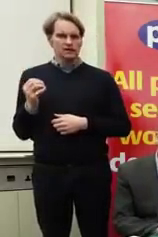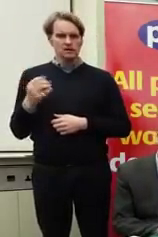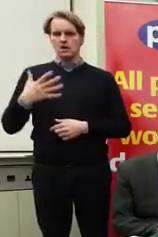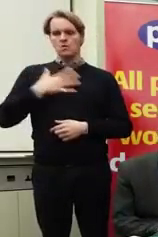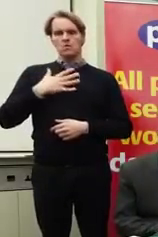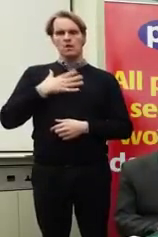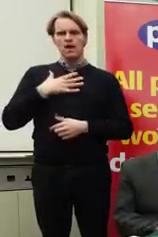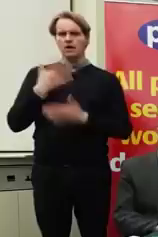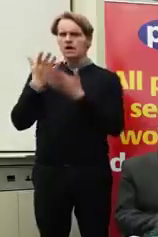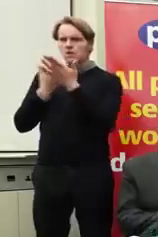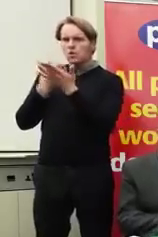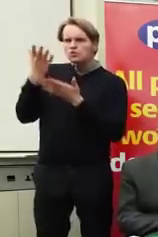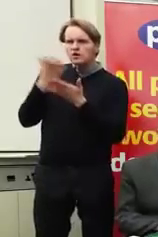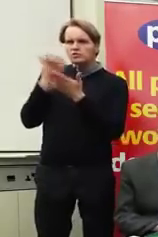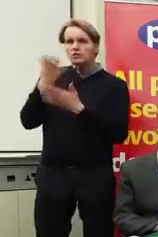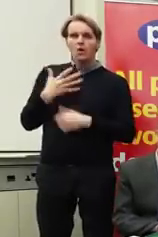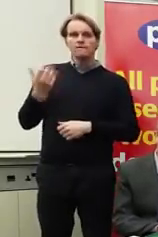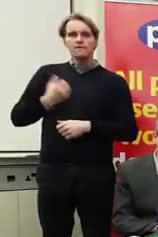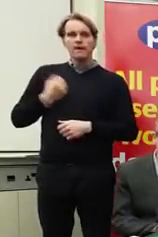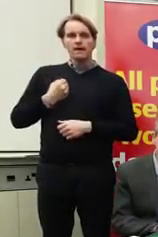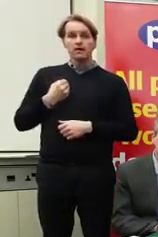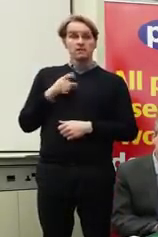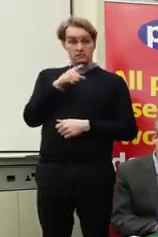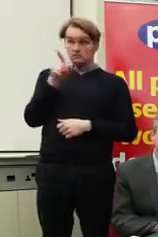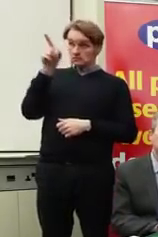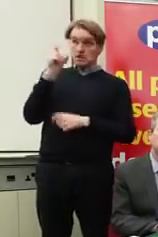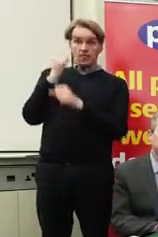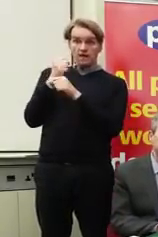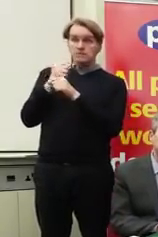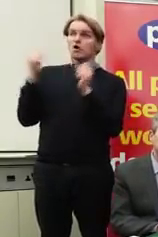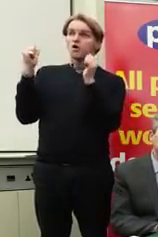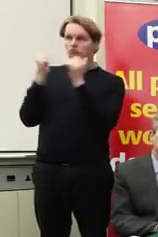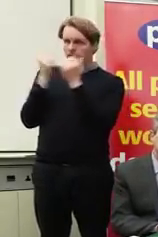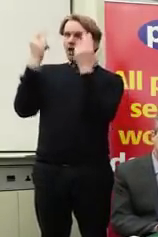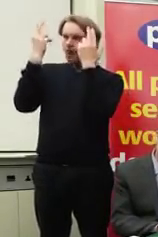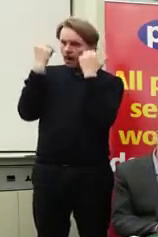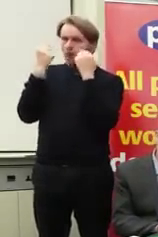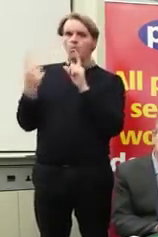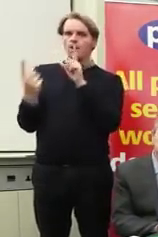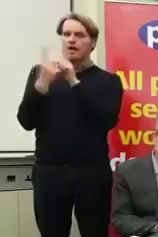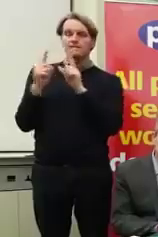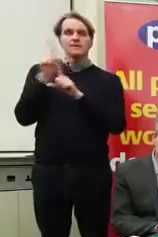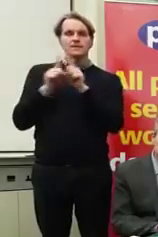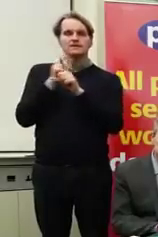talks. Now as I said earlier they've now agreed to meet us but this is a critical point because my guess is they're going to try to meet just to